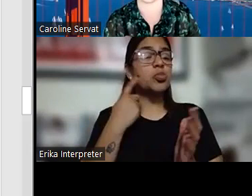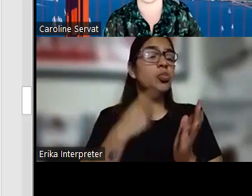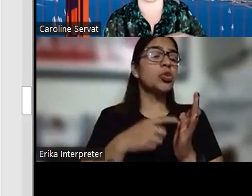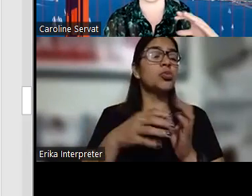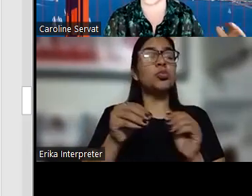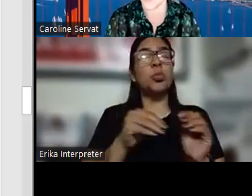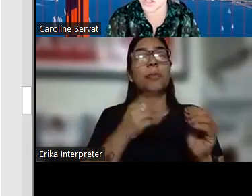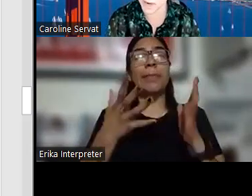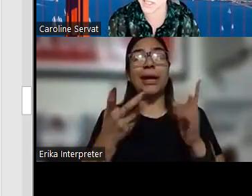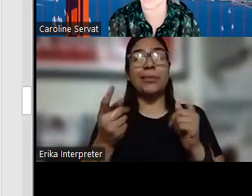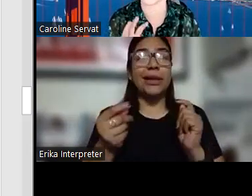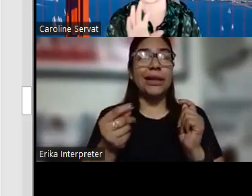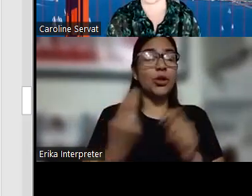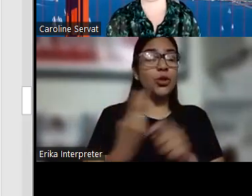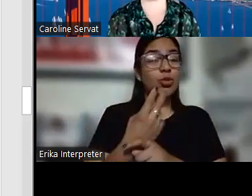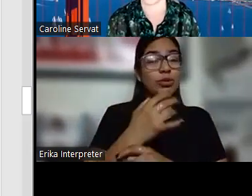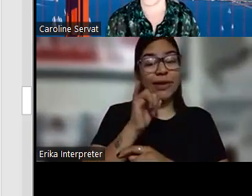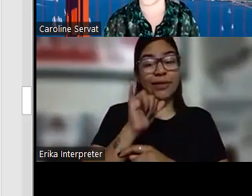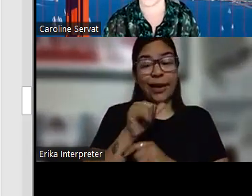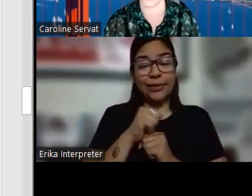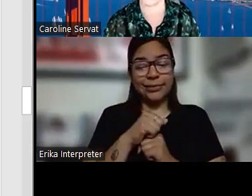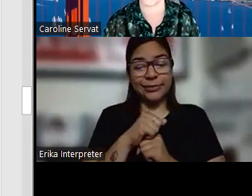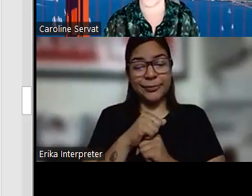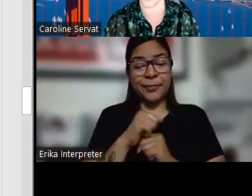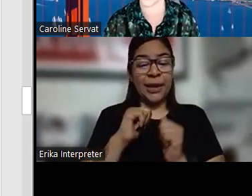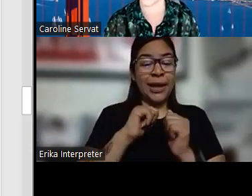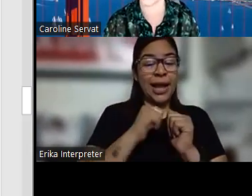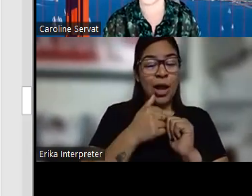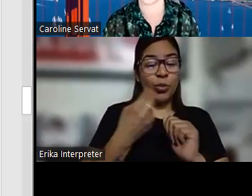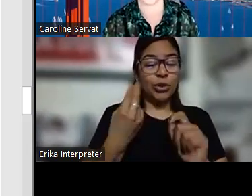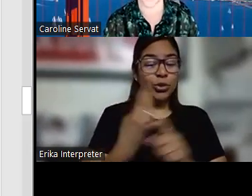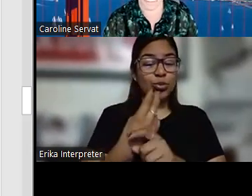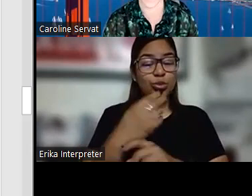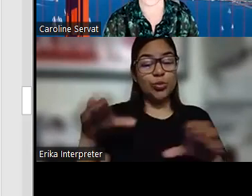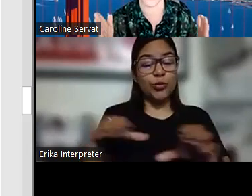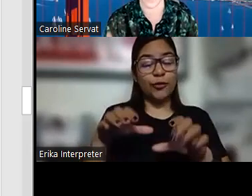from utilization based to performance-based and outcomes based measures to identify to be really